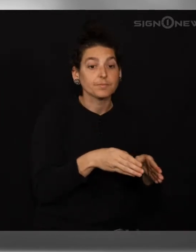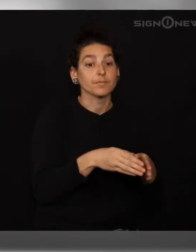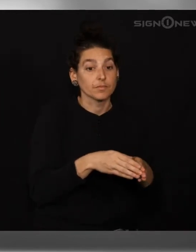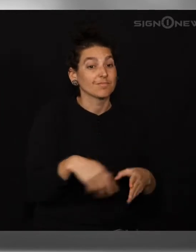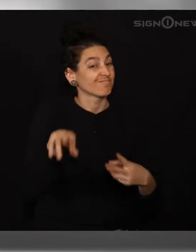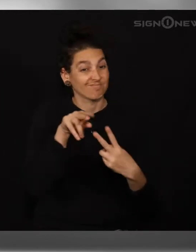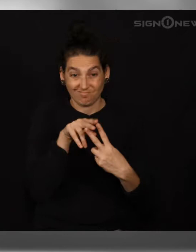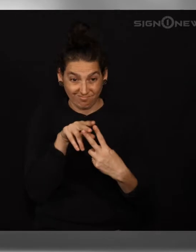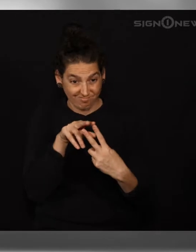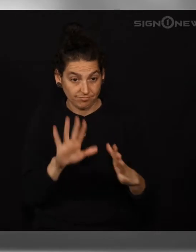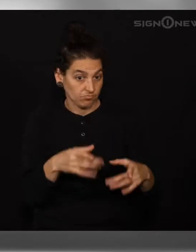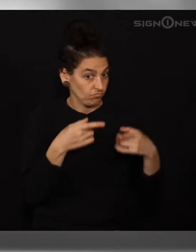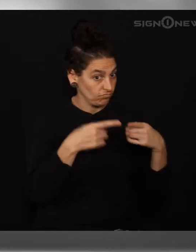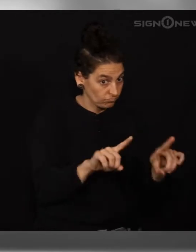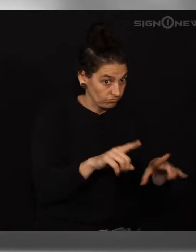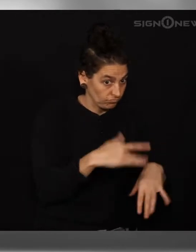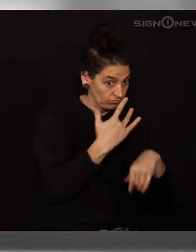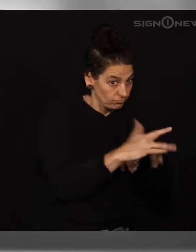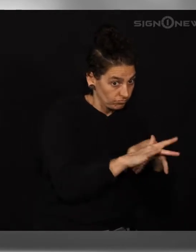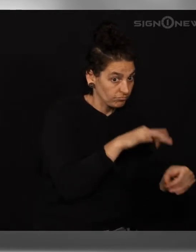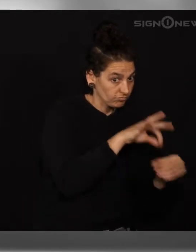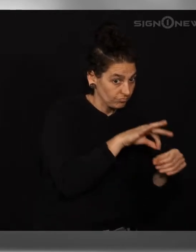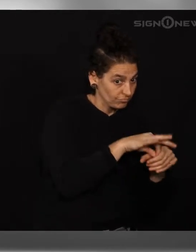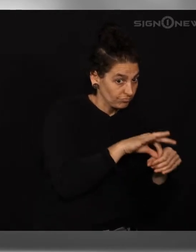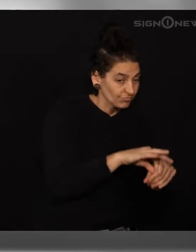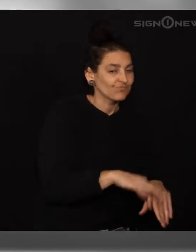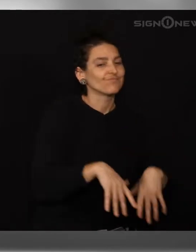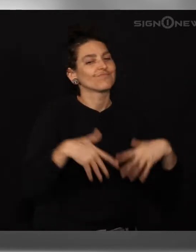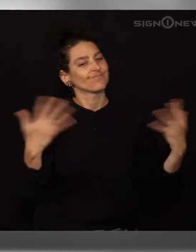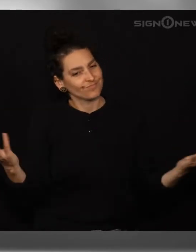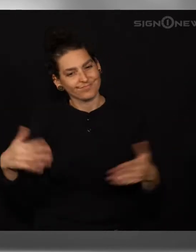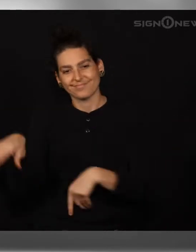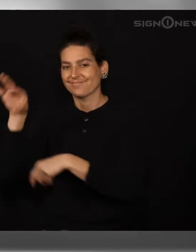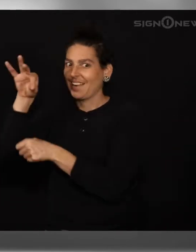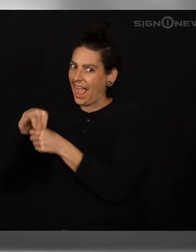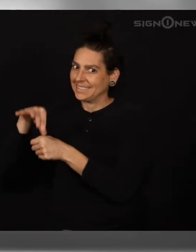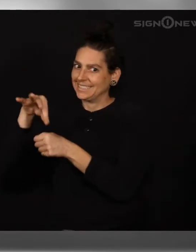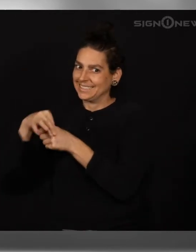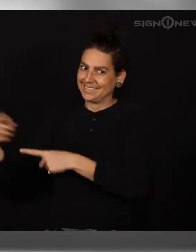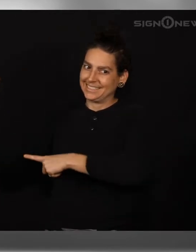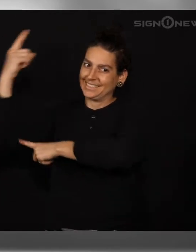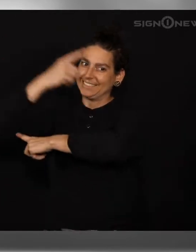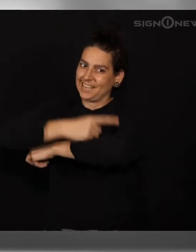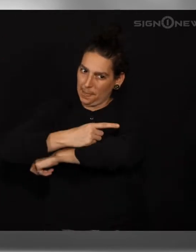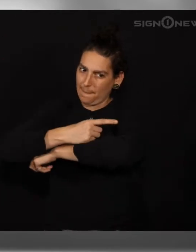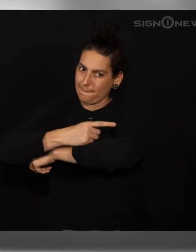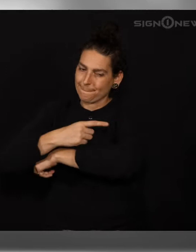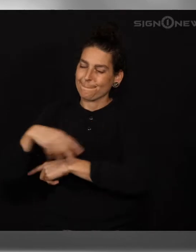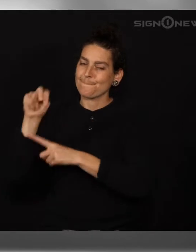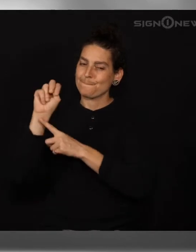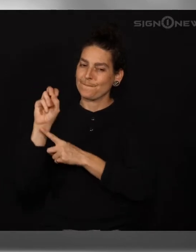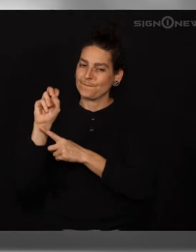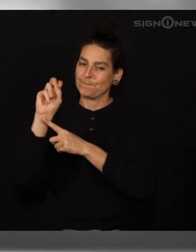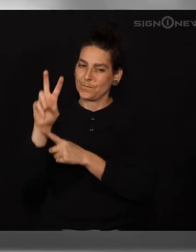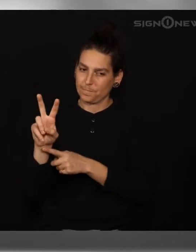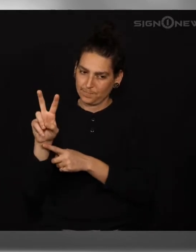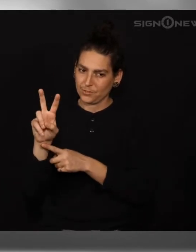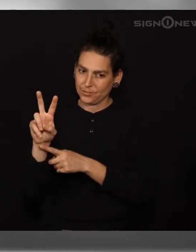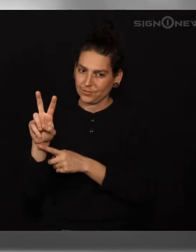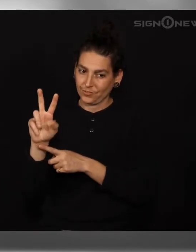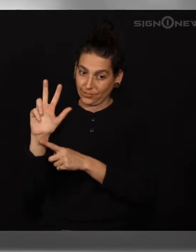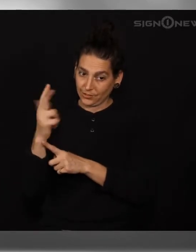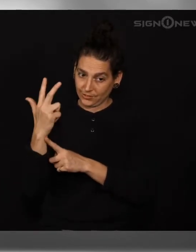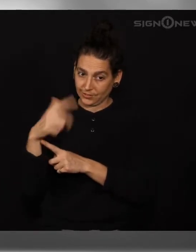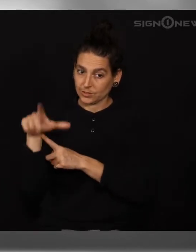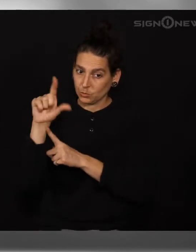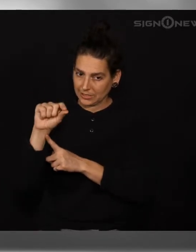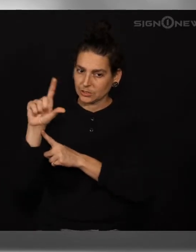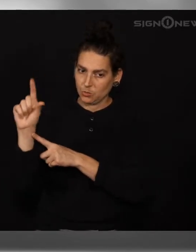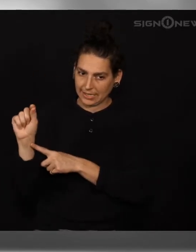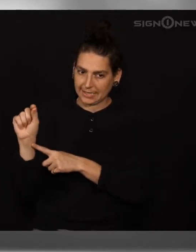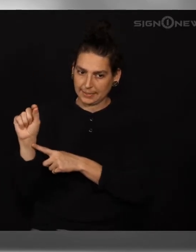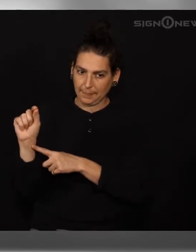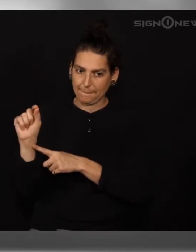during early voting or on election day November 3rd 2020.